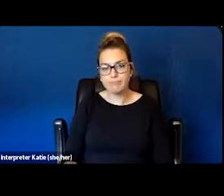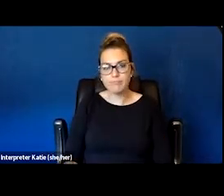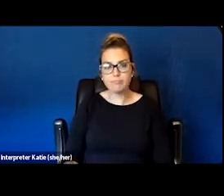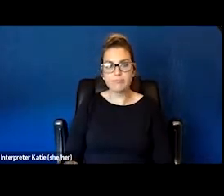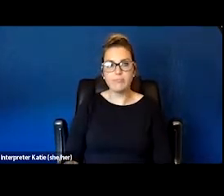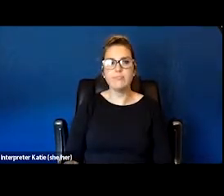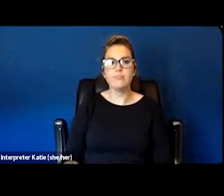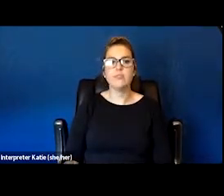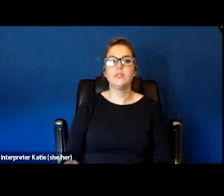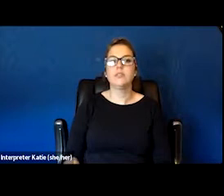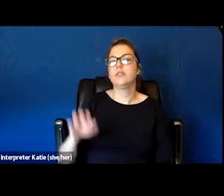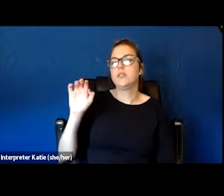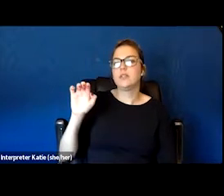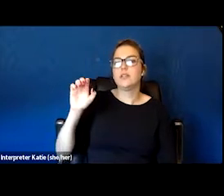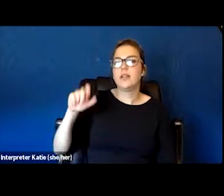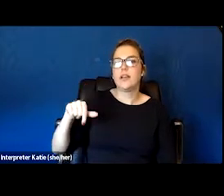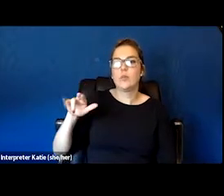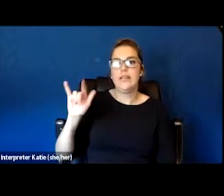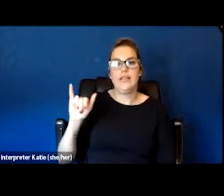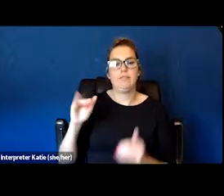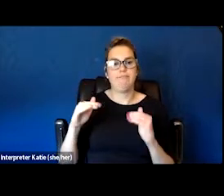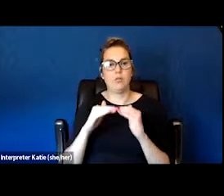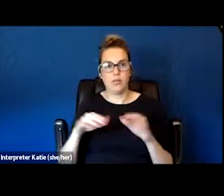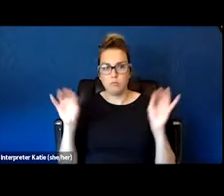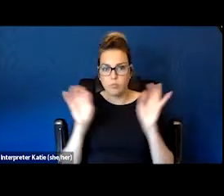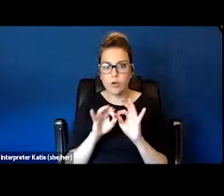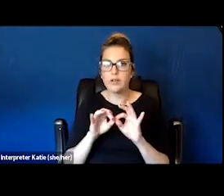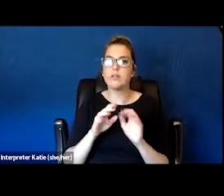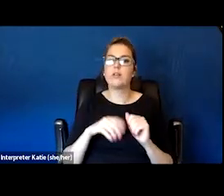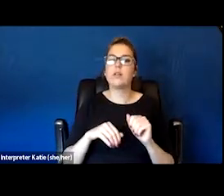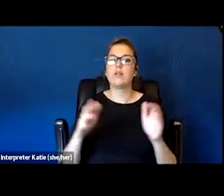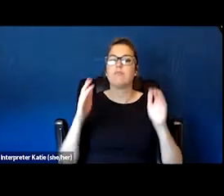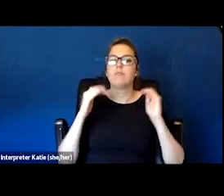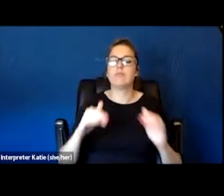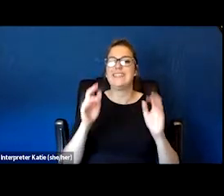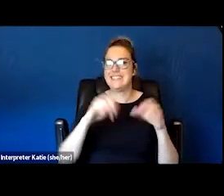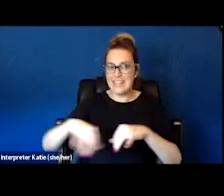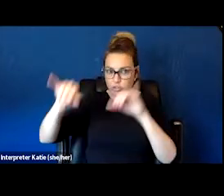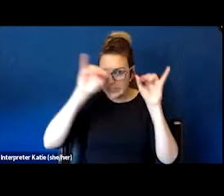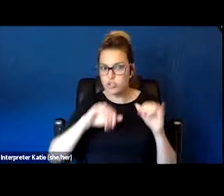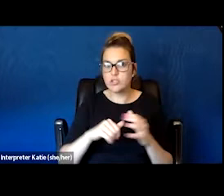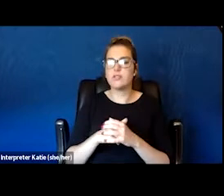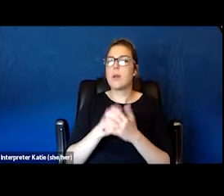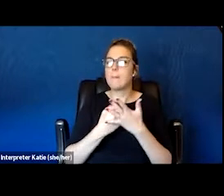So you'll see prioritization and standardization are two of the other pieces in here and those kind of all fit together in a way